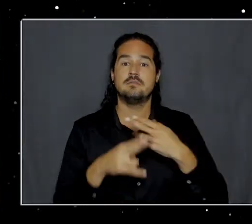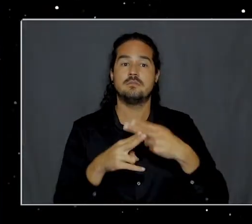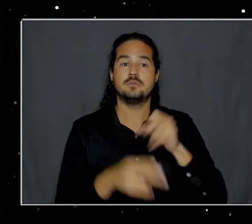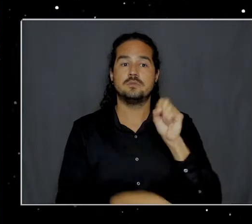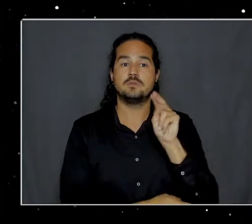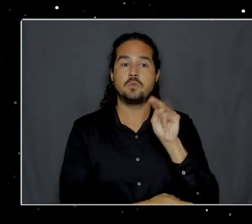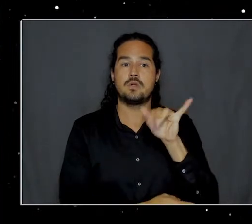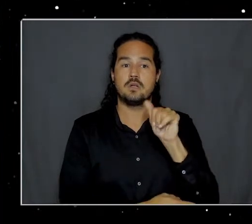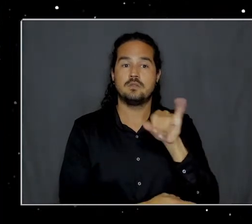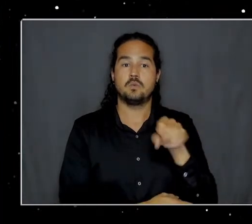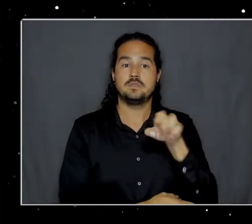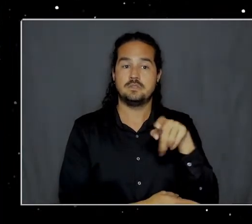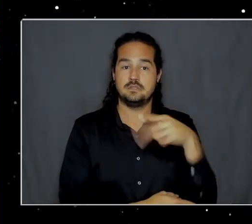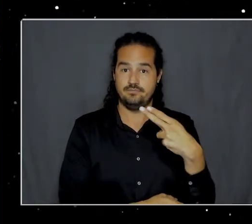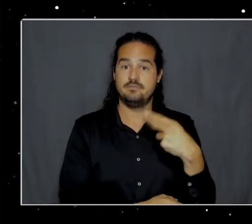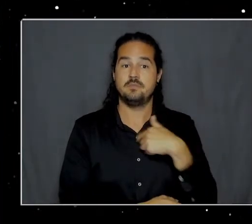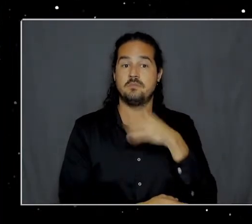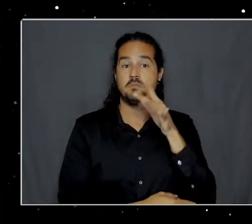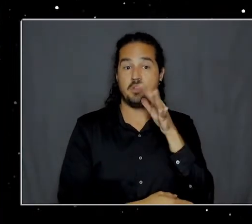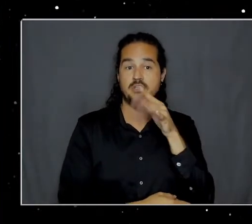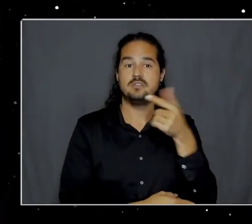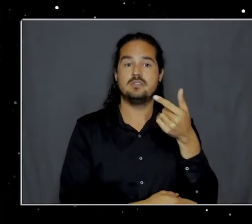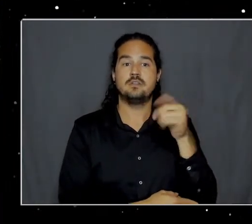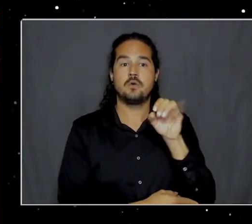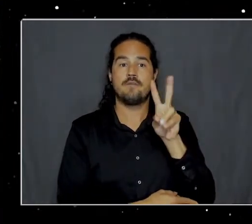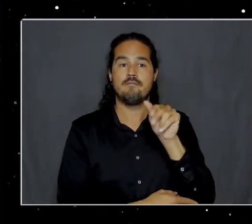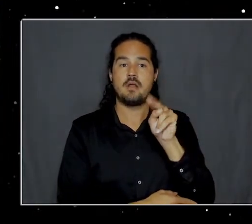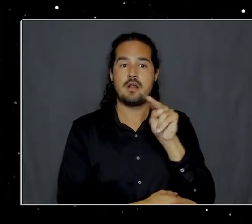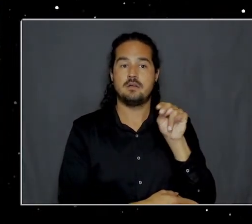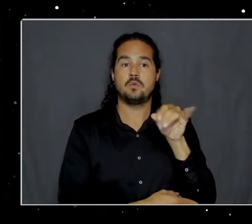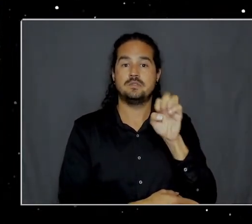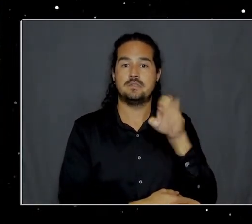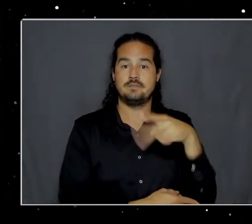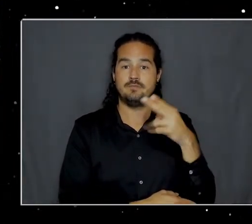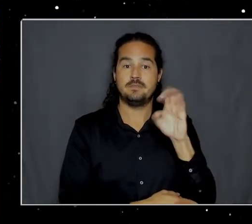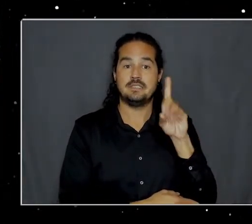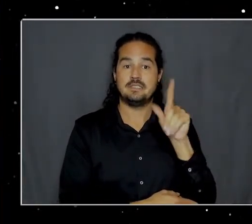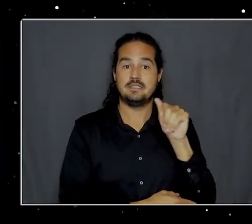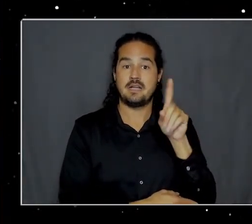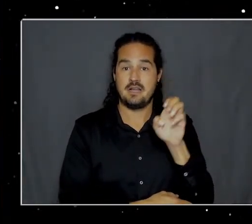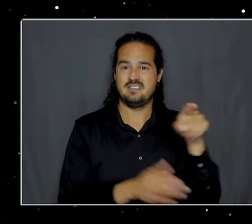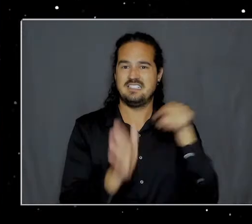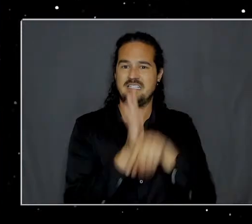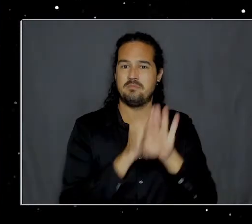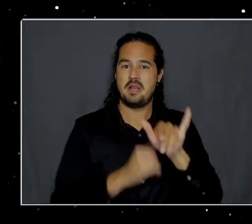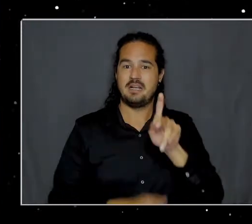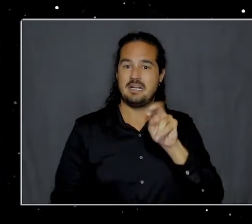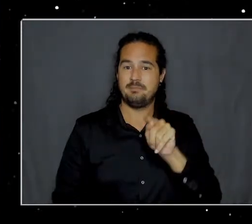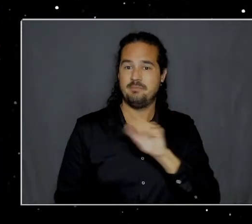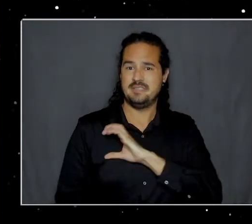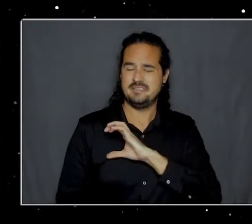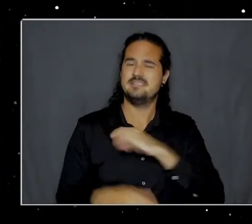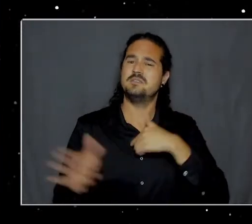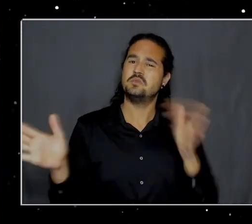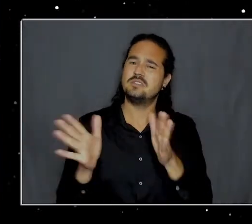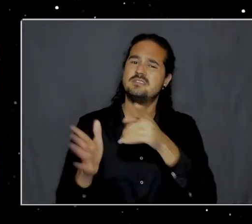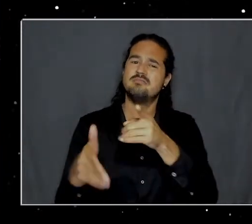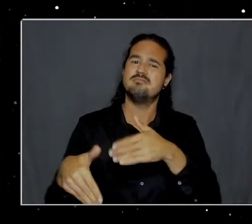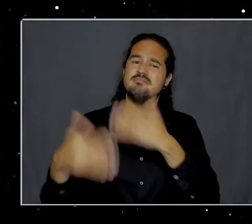ROXANA GOMEZ: EVERY TIME THE FAMILIES WENT UP TO SPEAK, THEY JUST COMMANDED YOUR ATTENTION. SOMETIMES I FELT LIKE I JUST HAD TO STOP EVERYTHING THAT I WAS